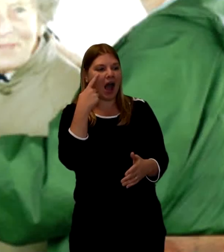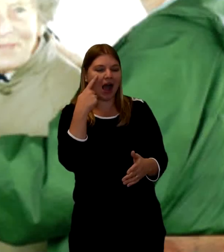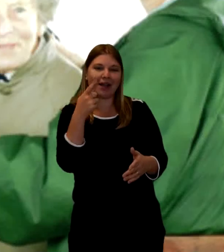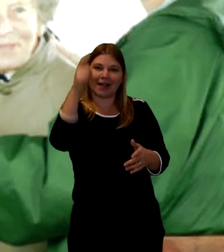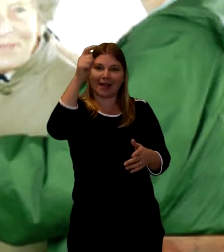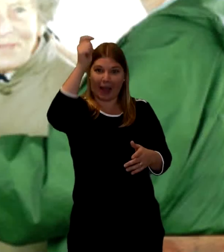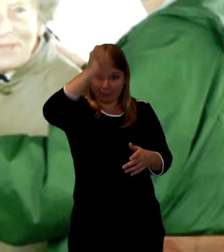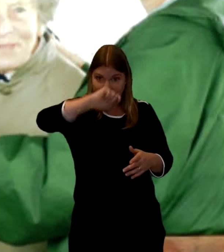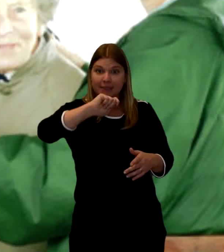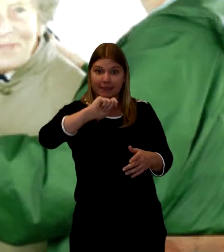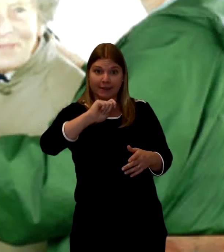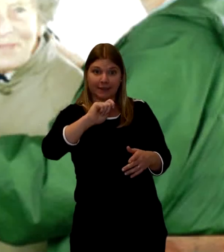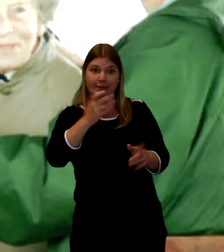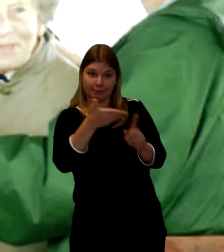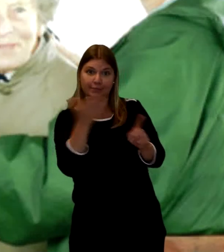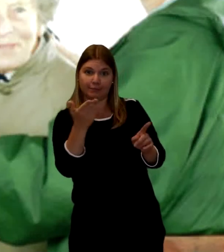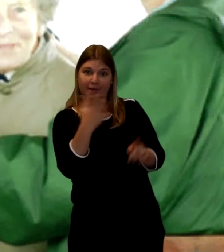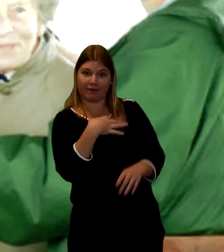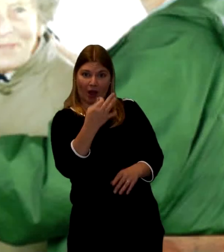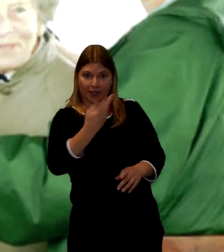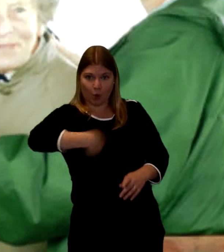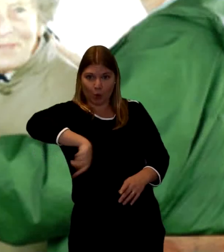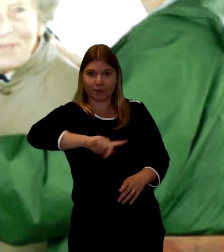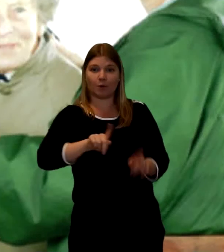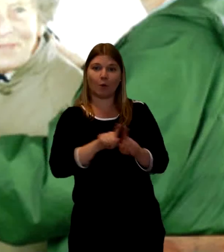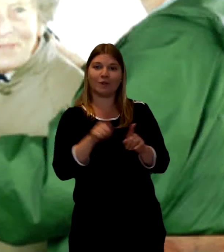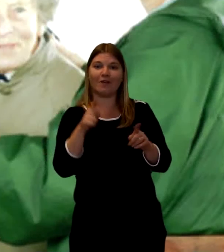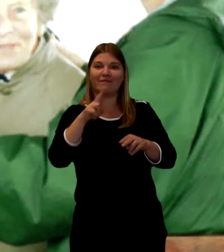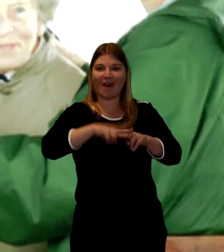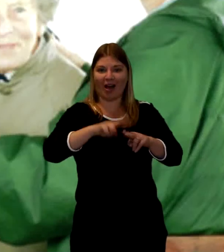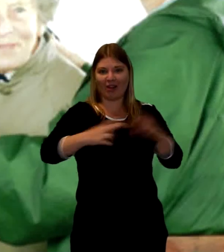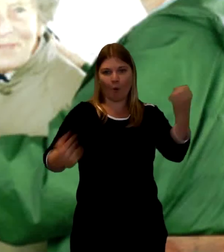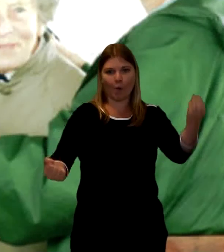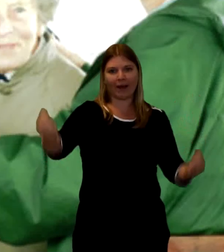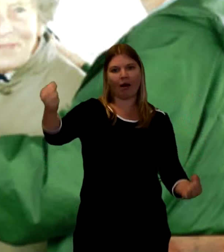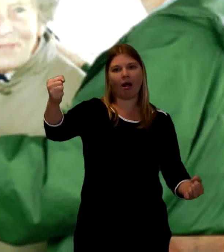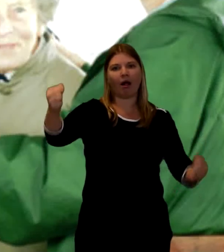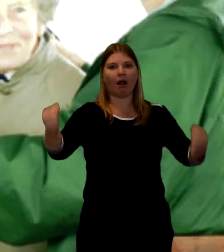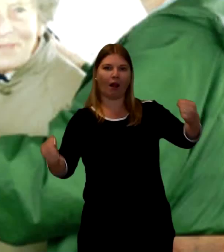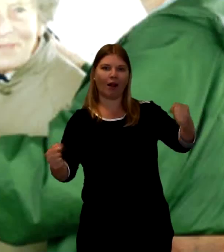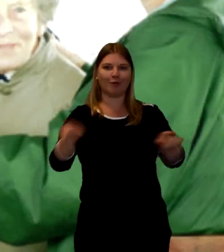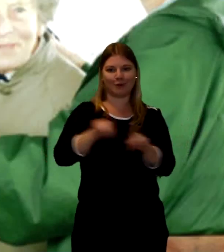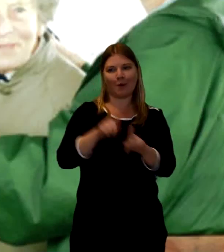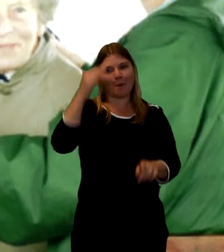that's the captain who'd actually asked us across and the father at the wheel and there's my mom